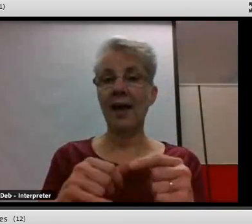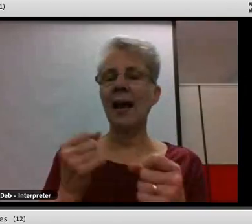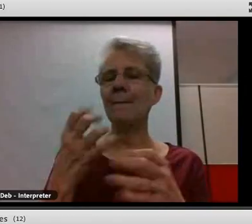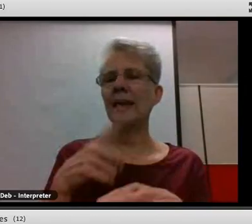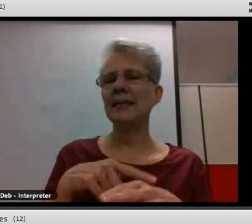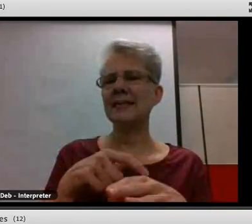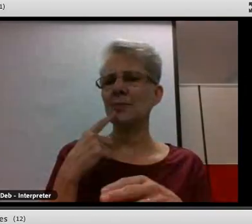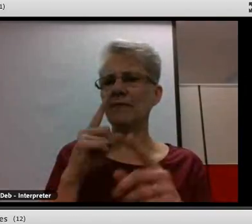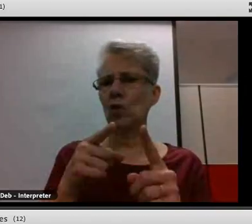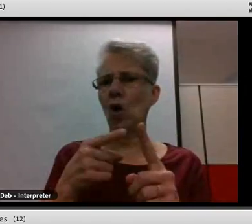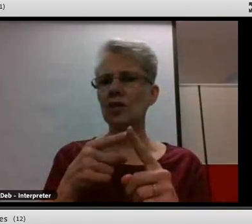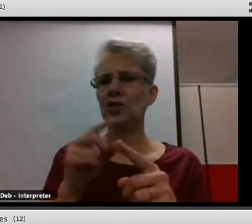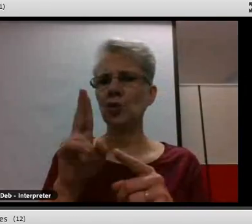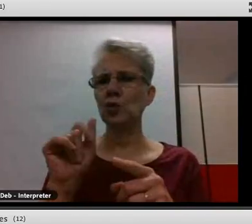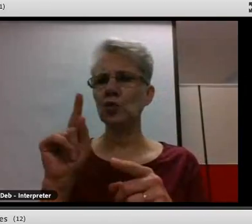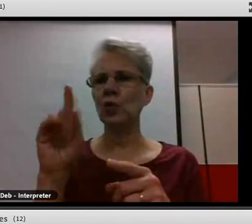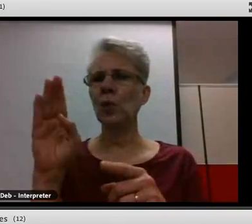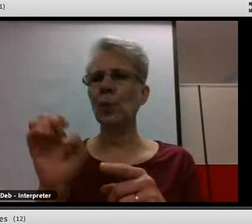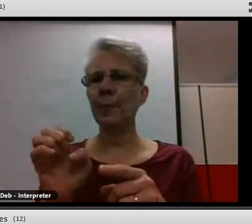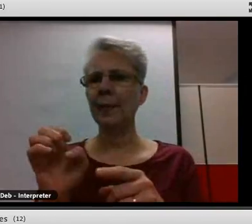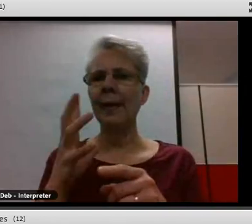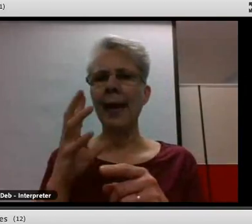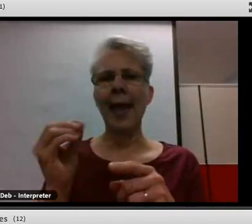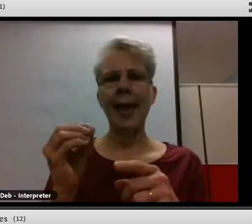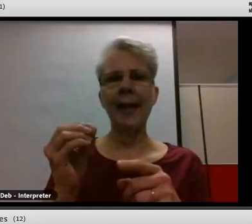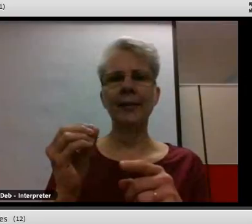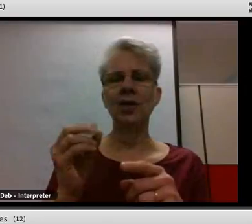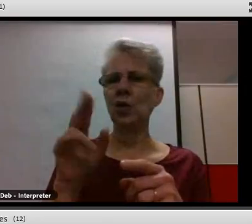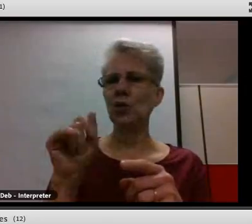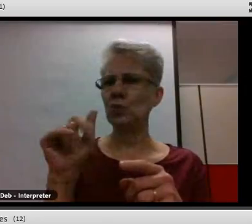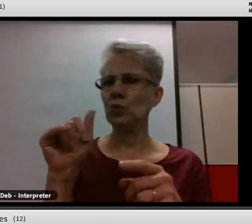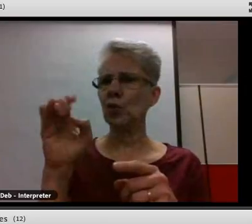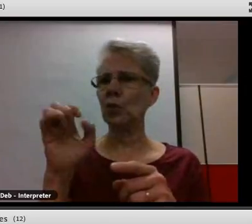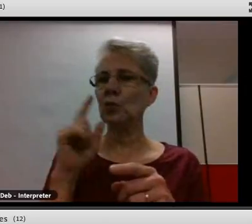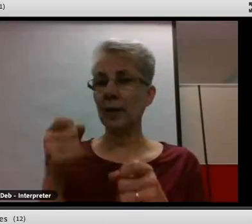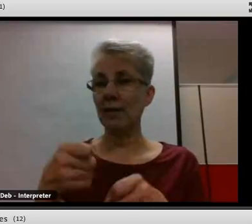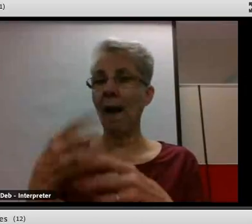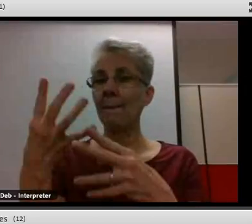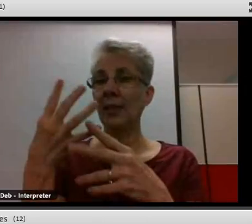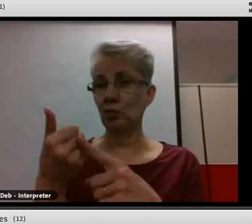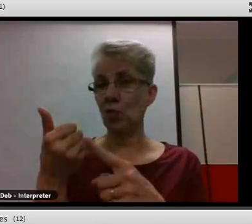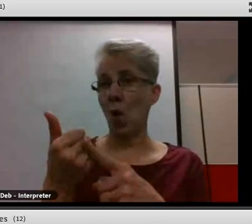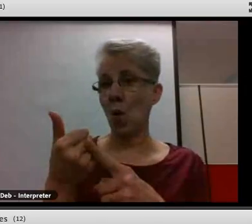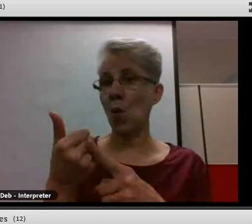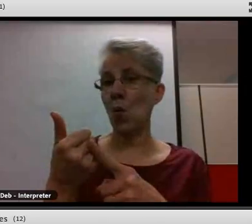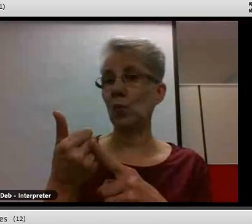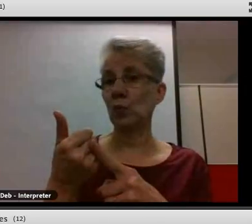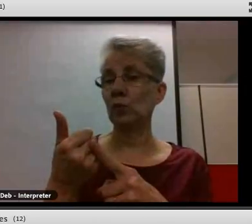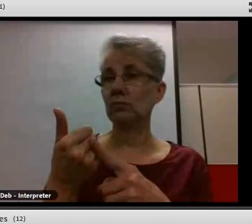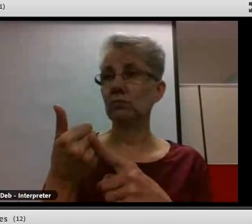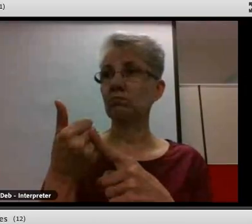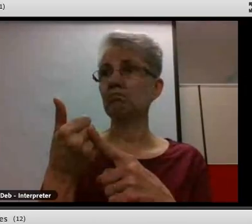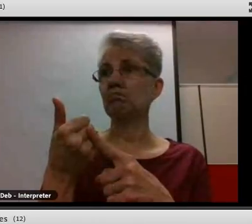And again, like I said in the beginning, there's a couple of titles that apply specifically to libraries,